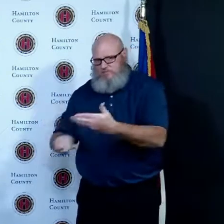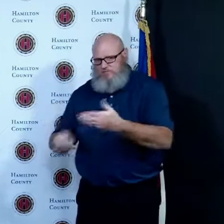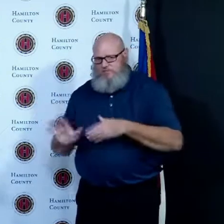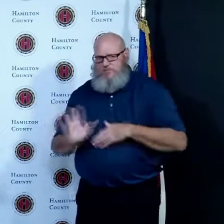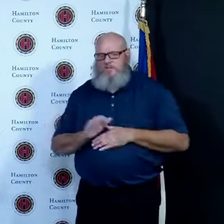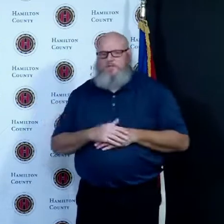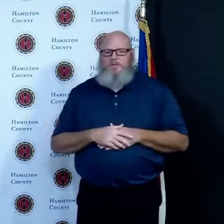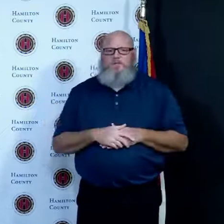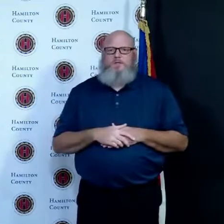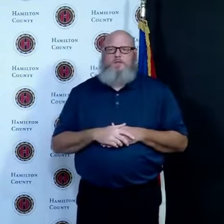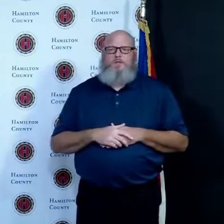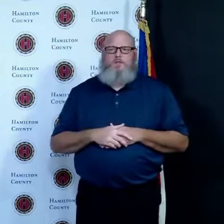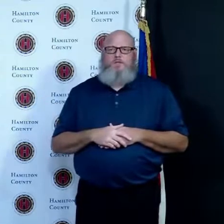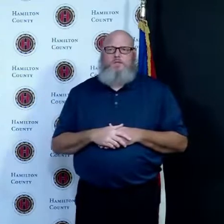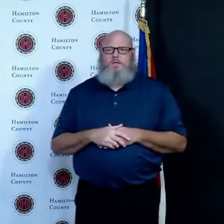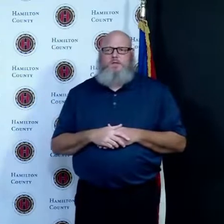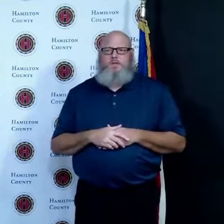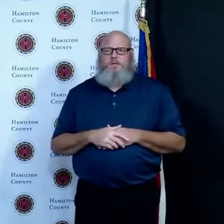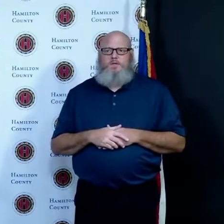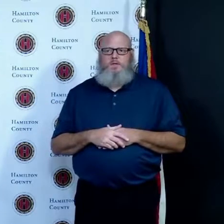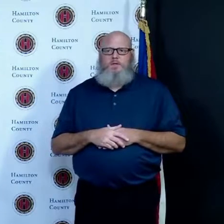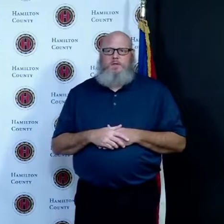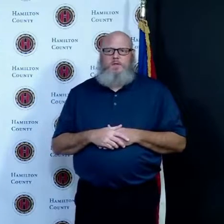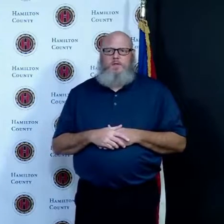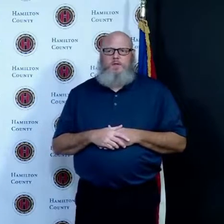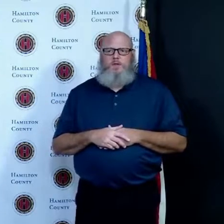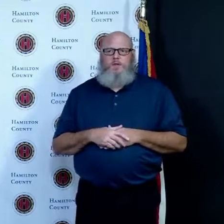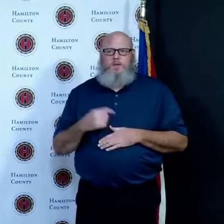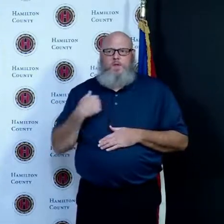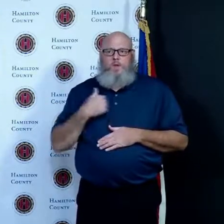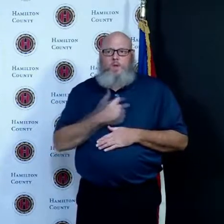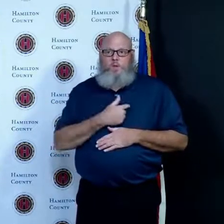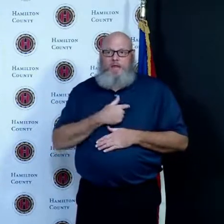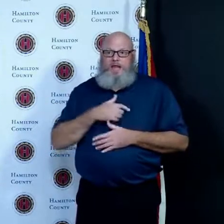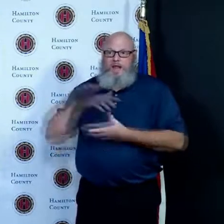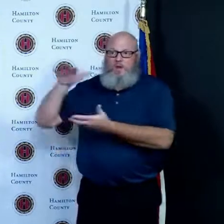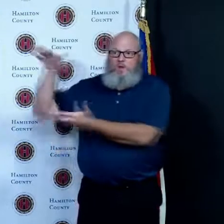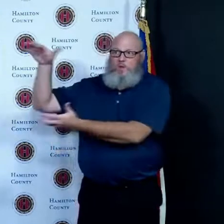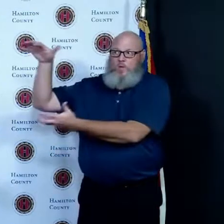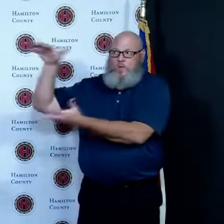mention that we are receiving doses for our first responders that we talked about a few weeks ago